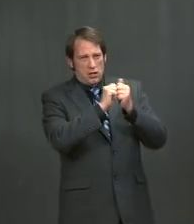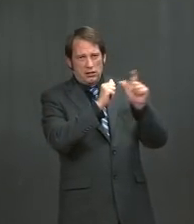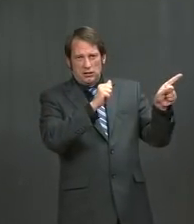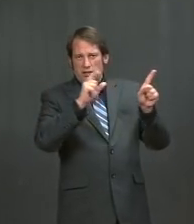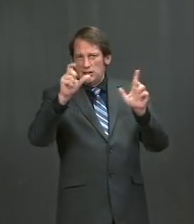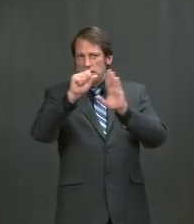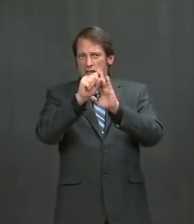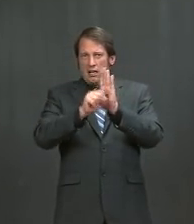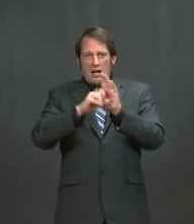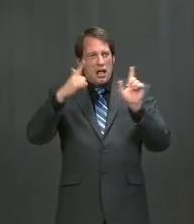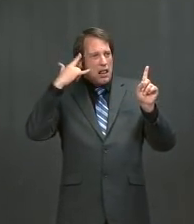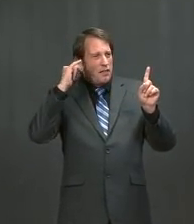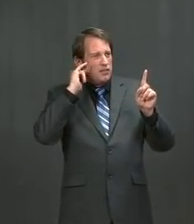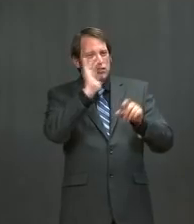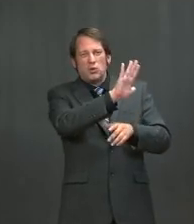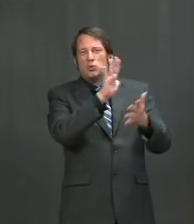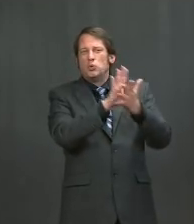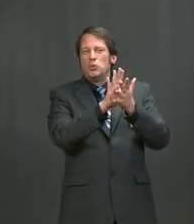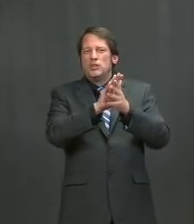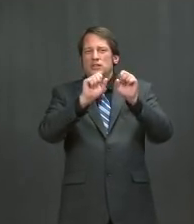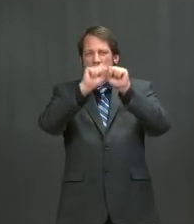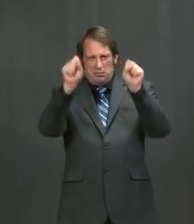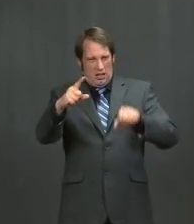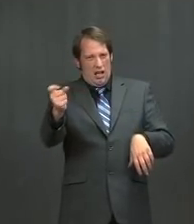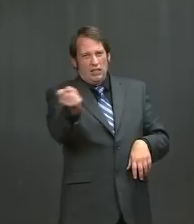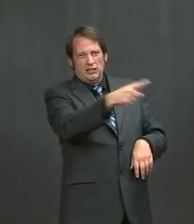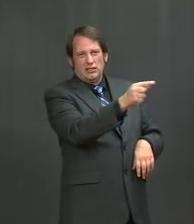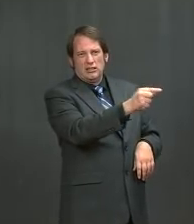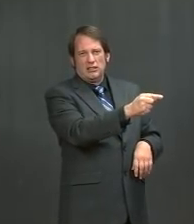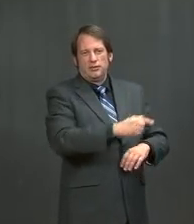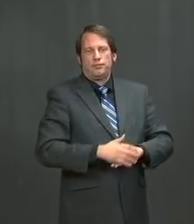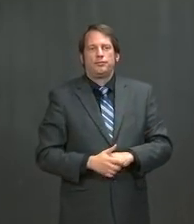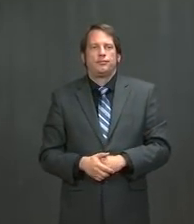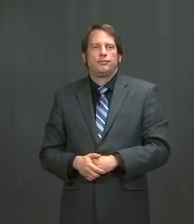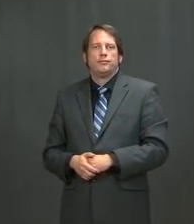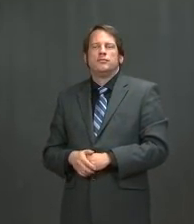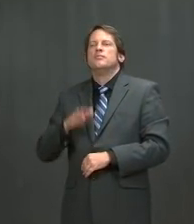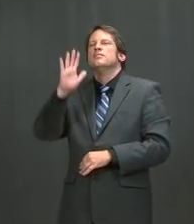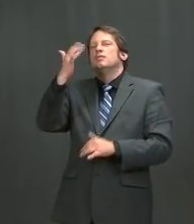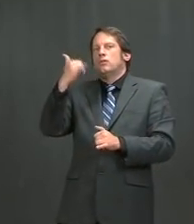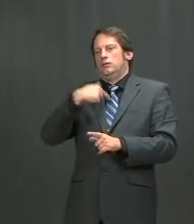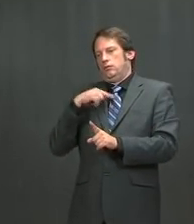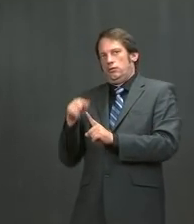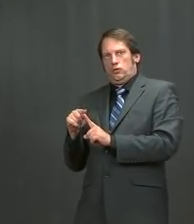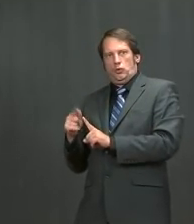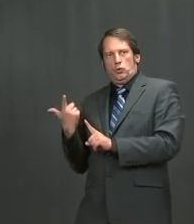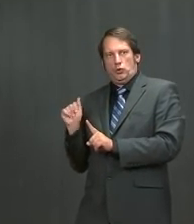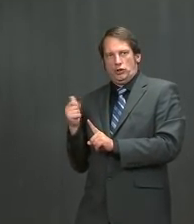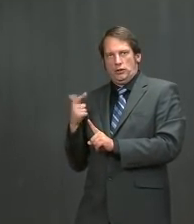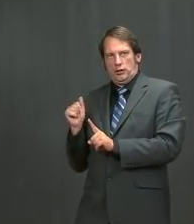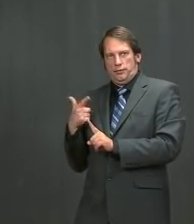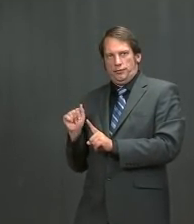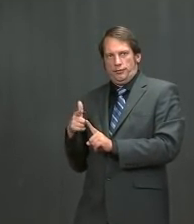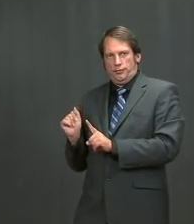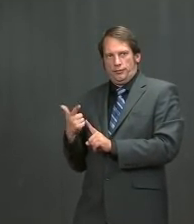The Press: And then, just one more quick one on Georgia, to put a bow on it. Is the President going to change the way